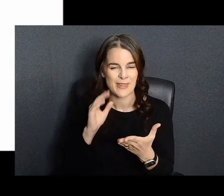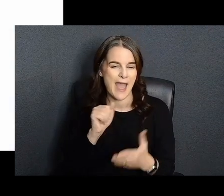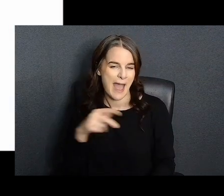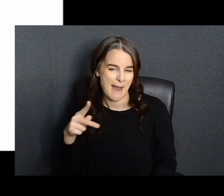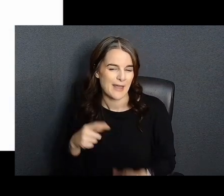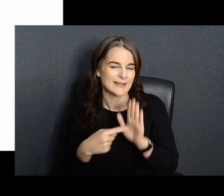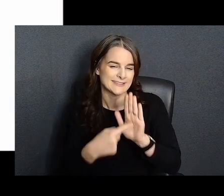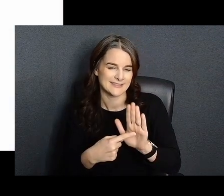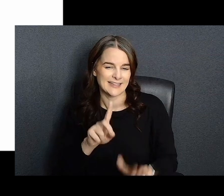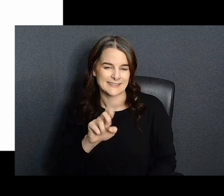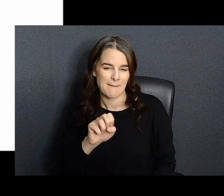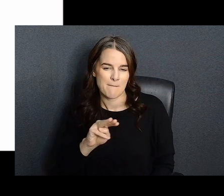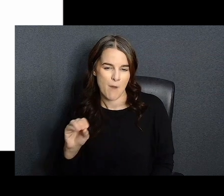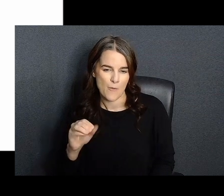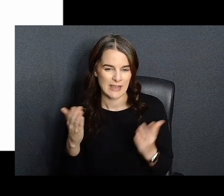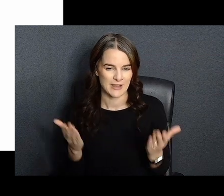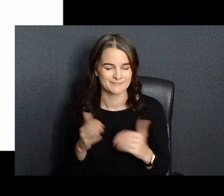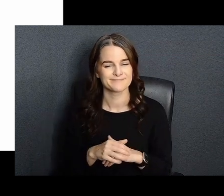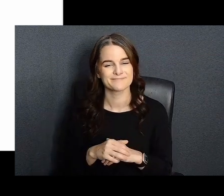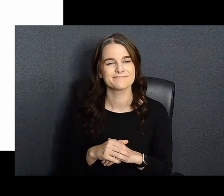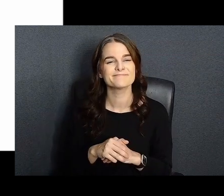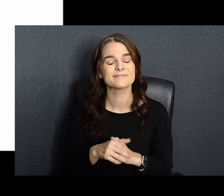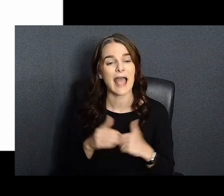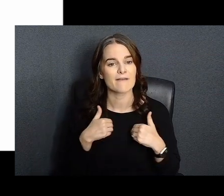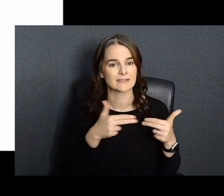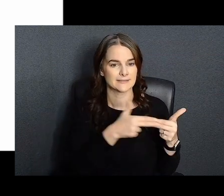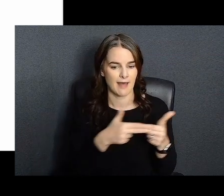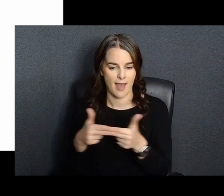So we do have some slides, but we're going to skip the slides